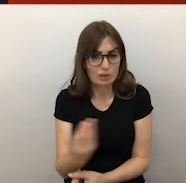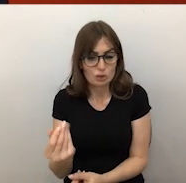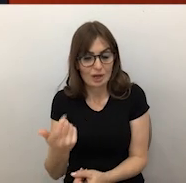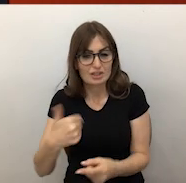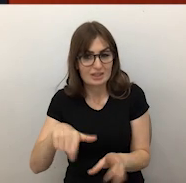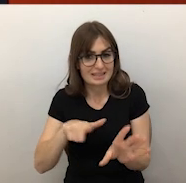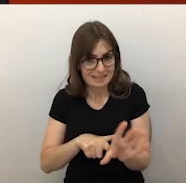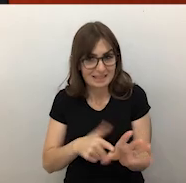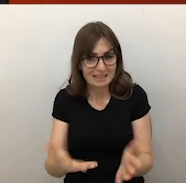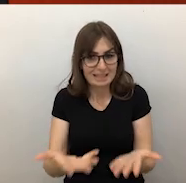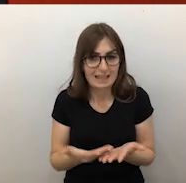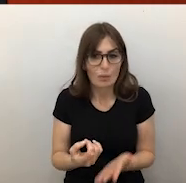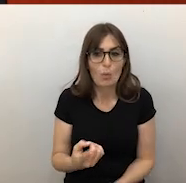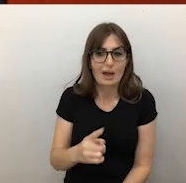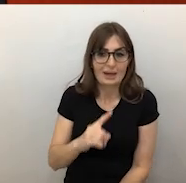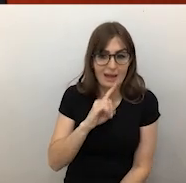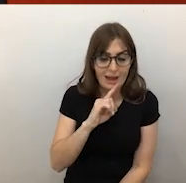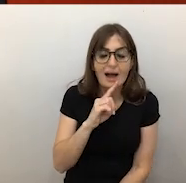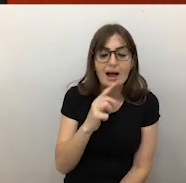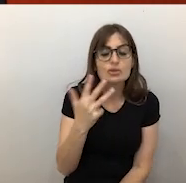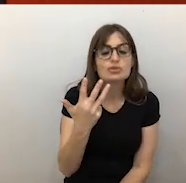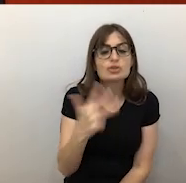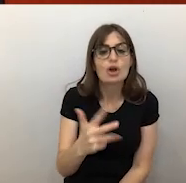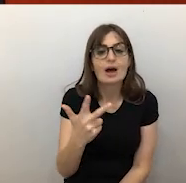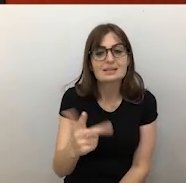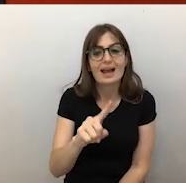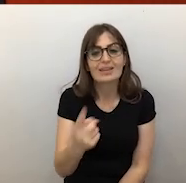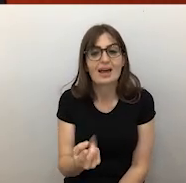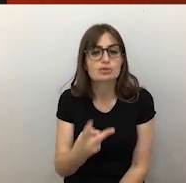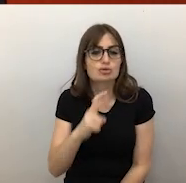Adding the net change in cash to this gives the cash balance at the end of the year